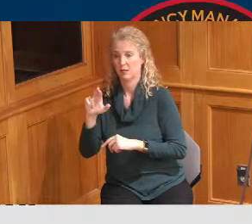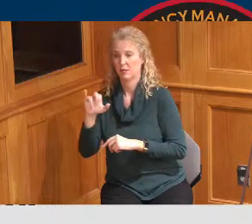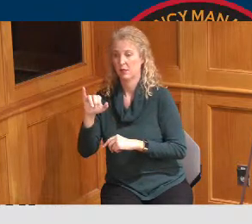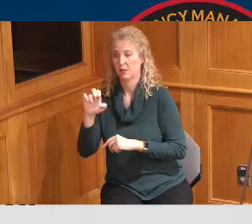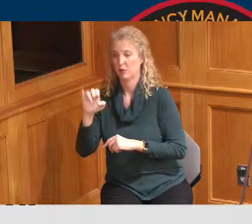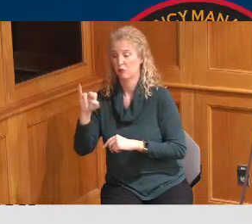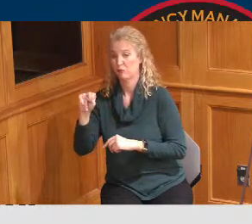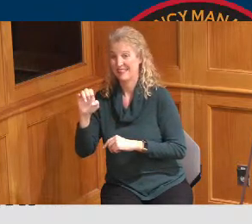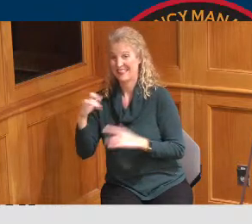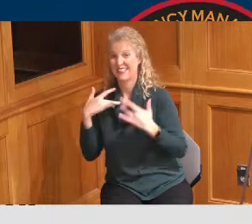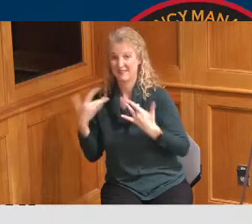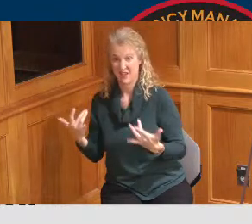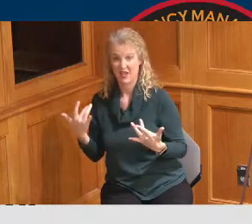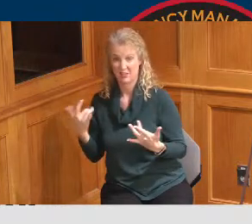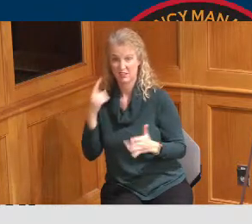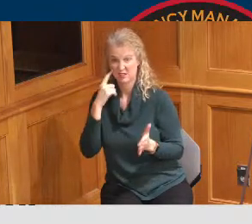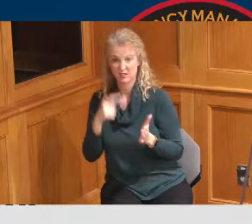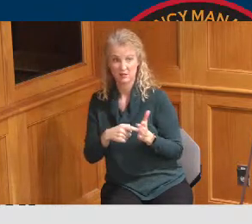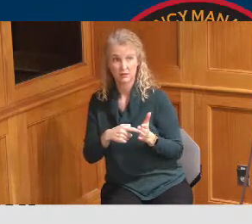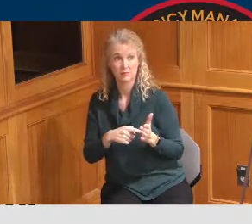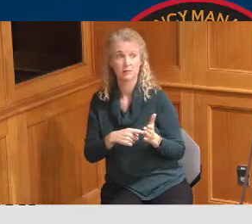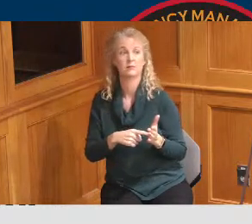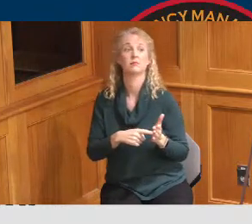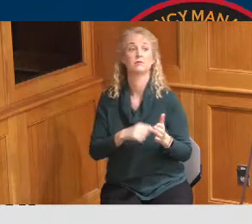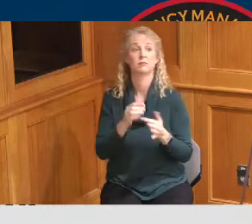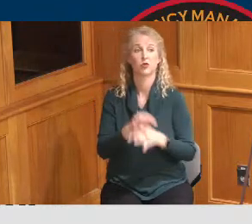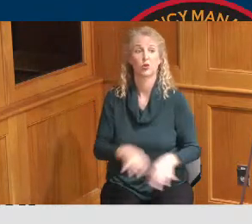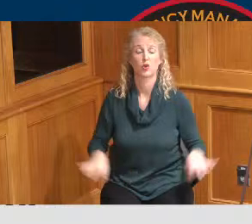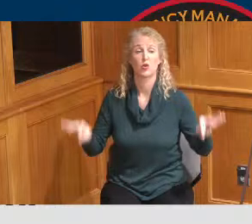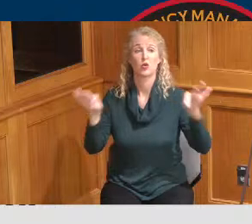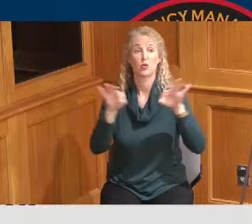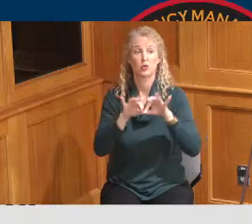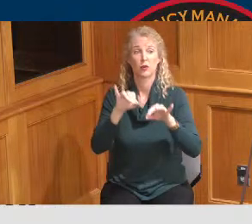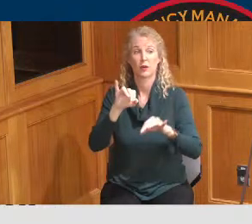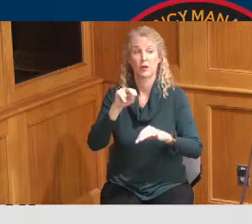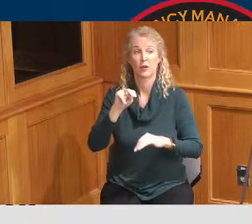entire event critical infrastructure is a new one we used to have recovery that used to be Disaster